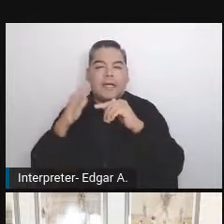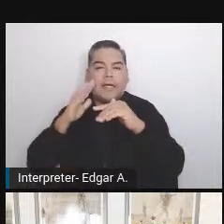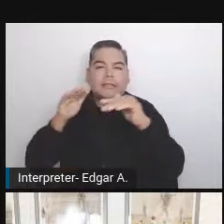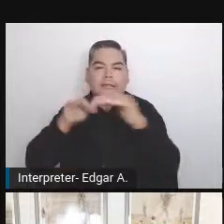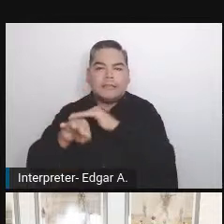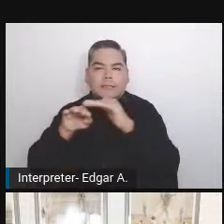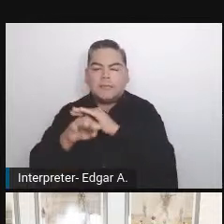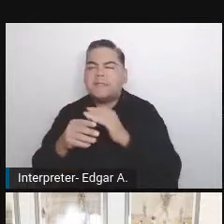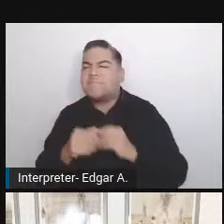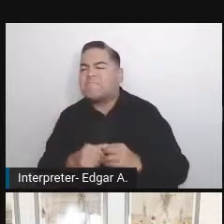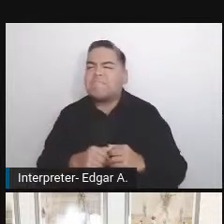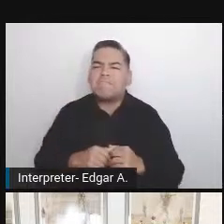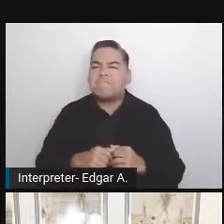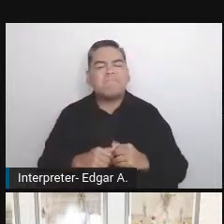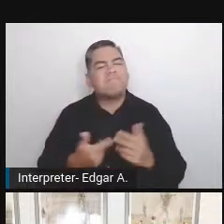First of all